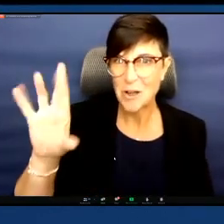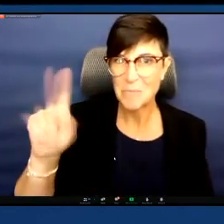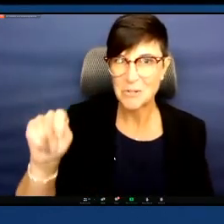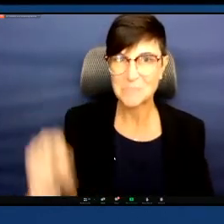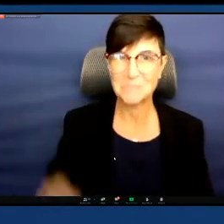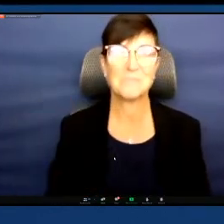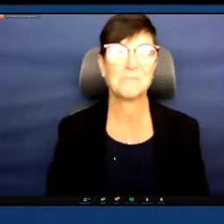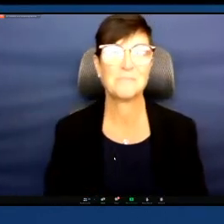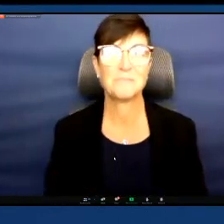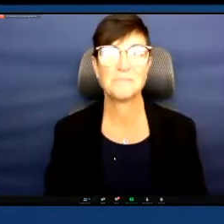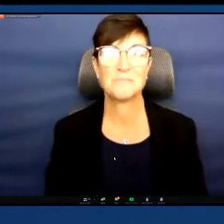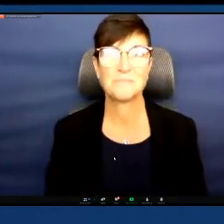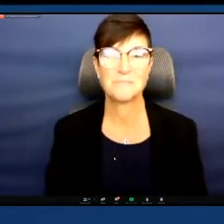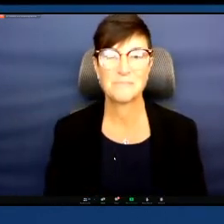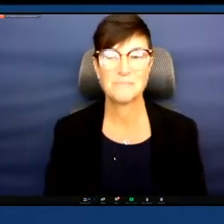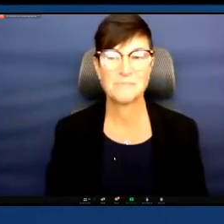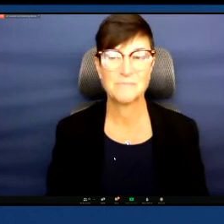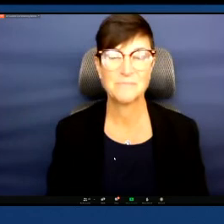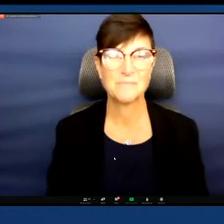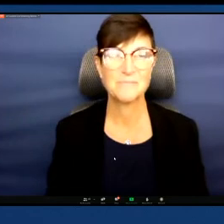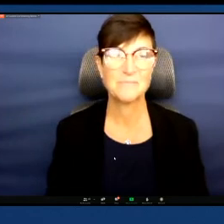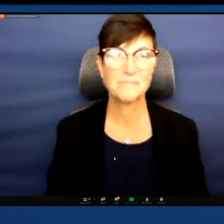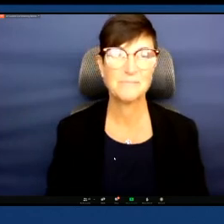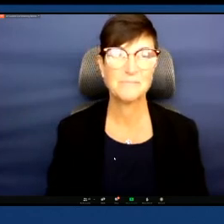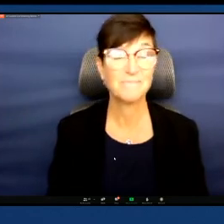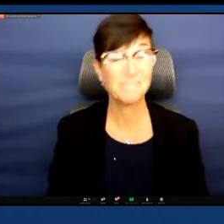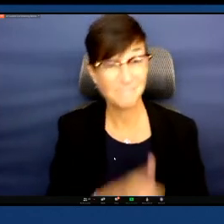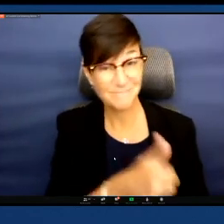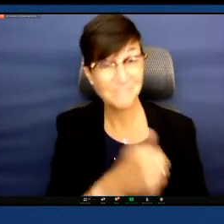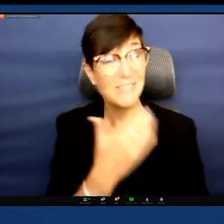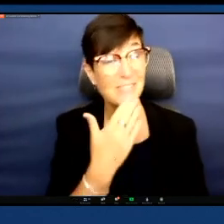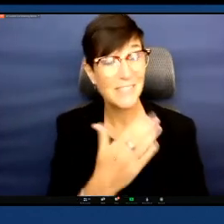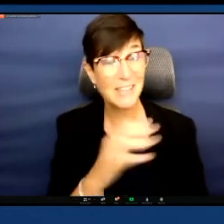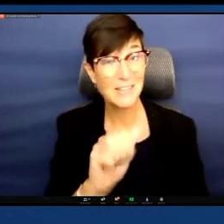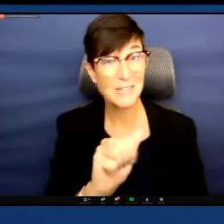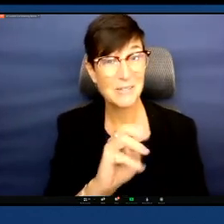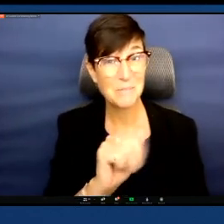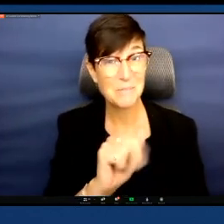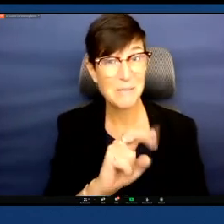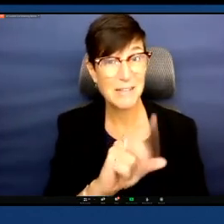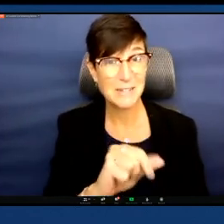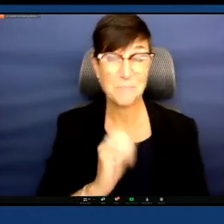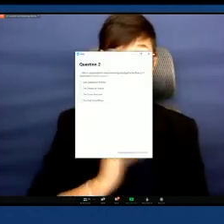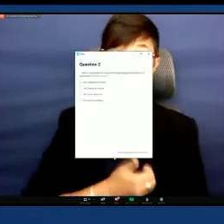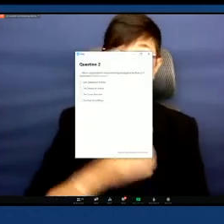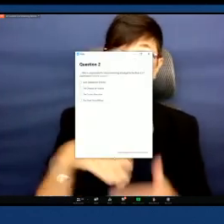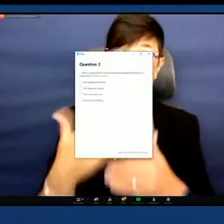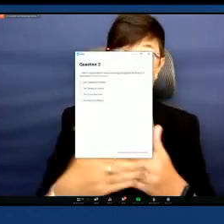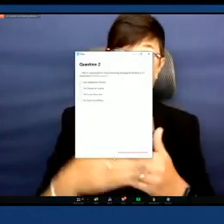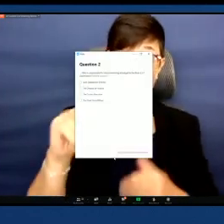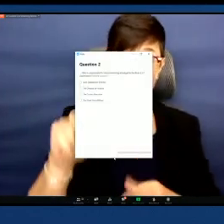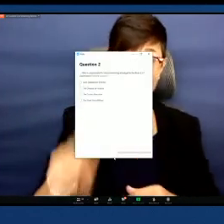Great, thank you, Amanda. So the next polling question we have is who is responsible for recommending a budget